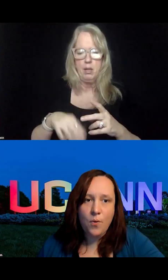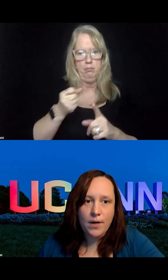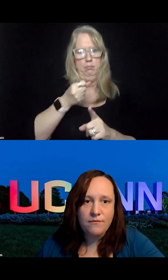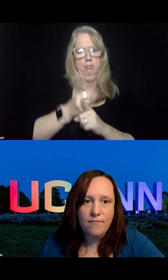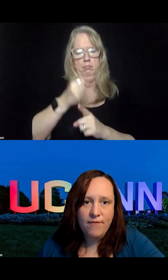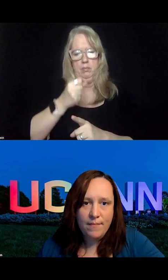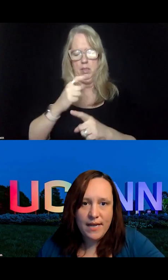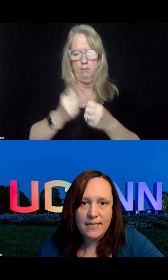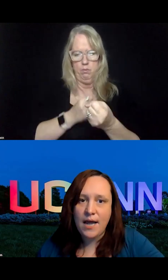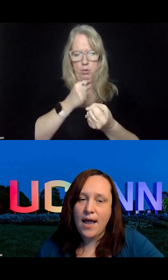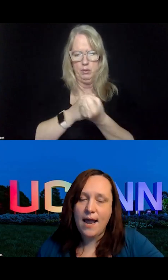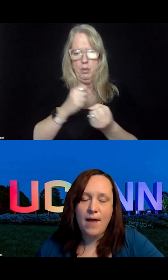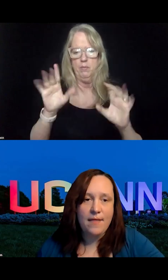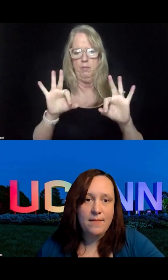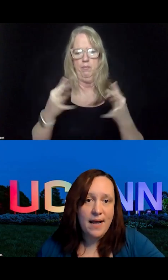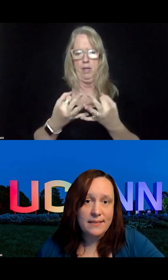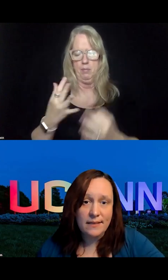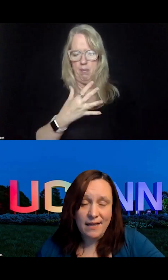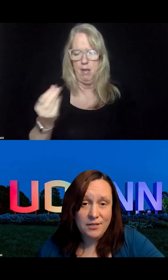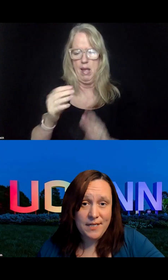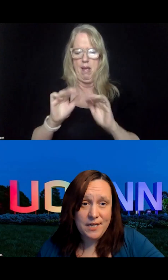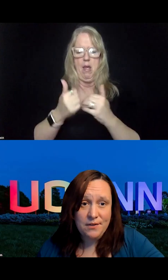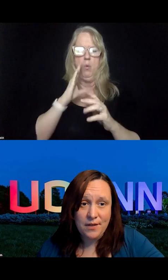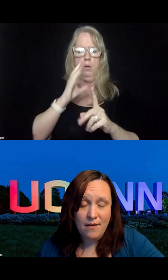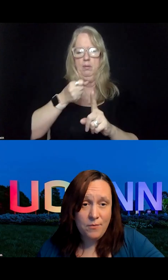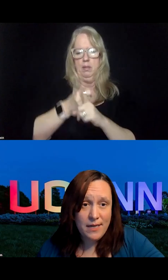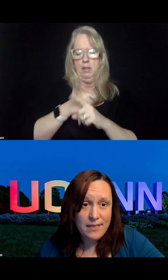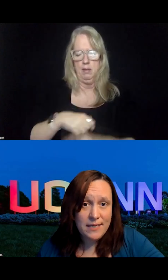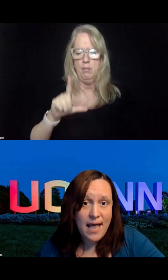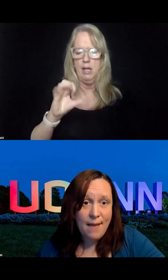SUPPORT AND HOW THAT IMPACTS LGBTQ LOVED ONES.